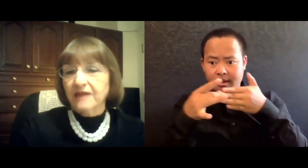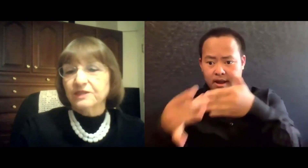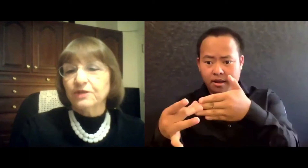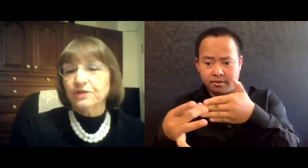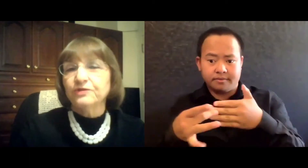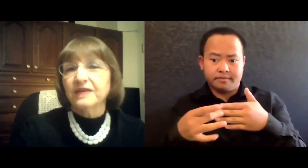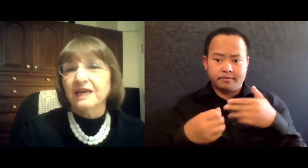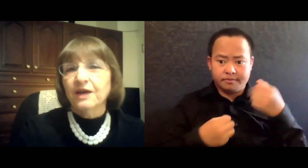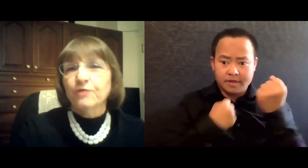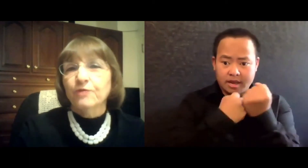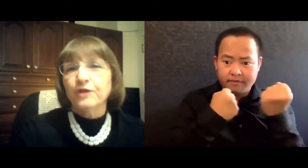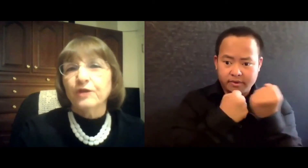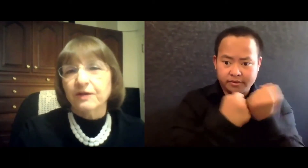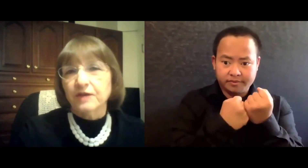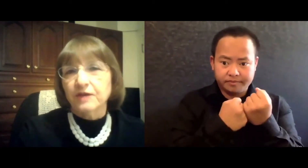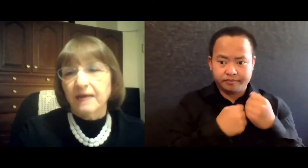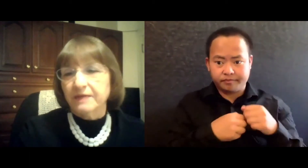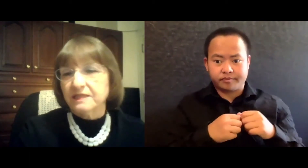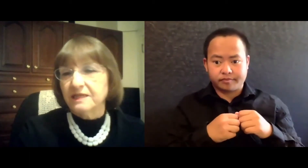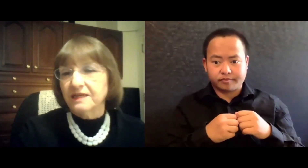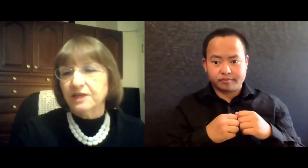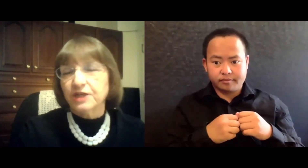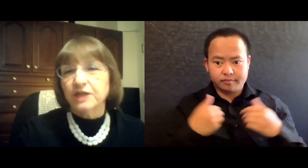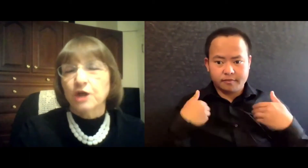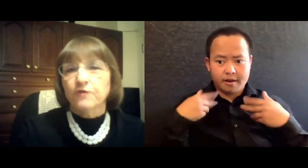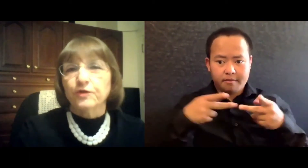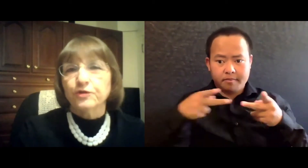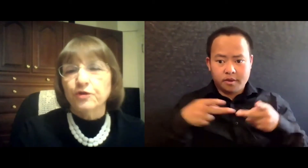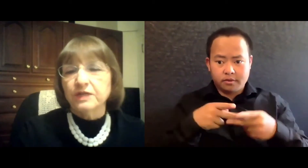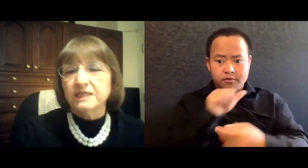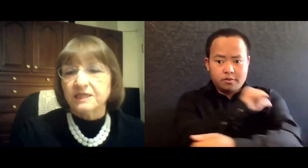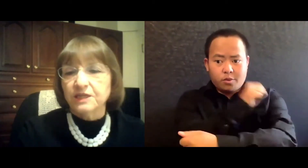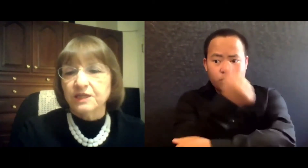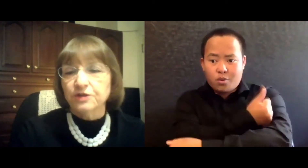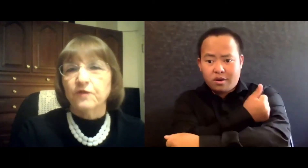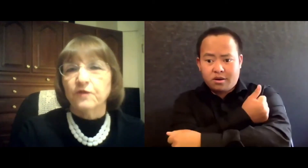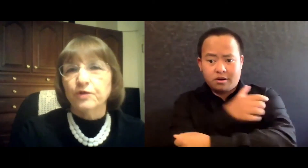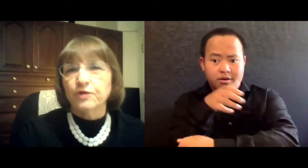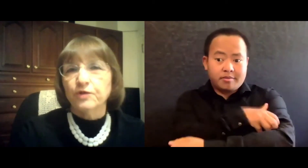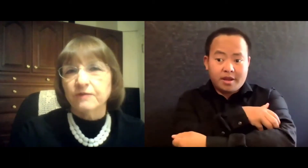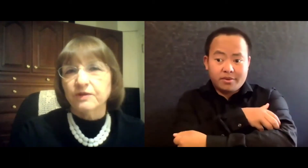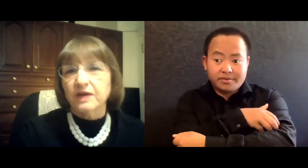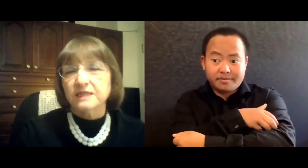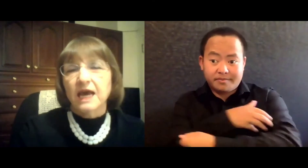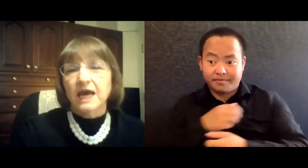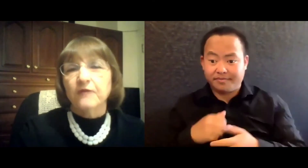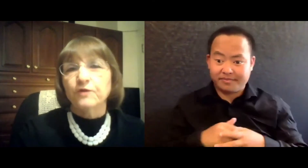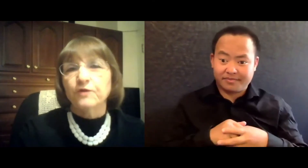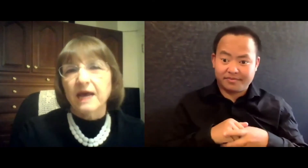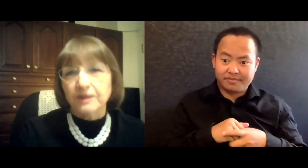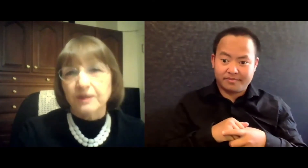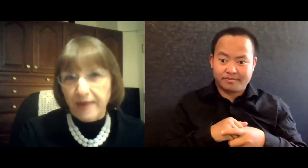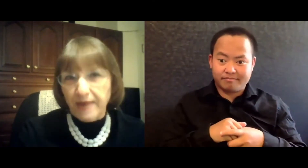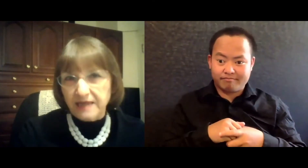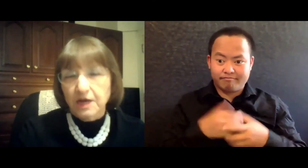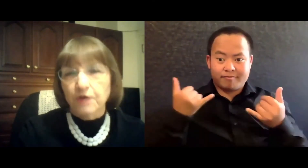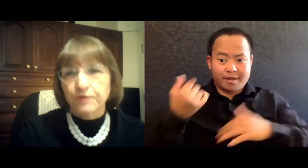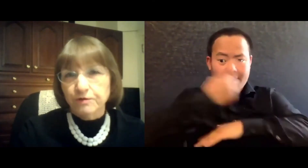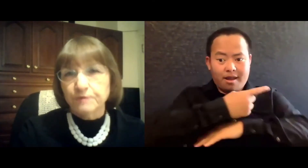And so today, we thank the MNCDHH for 36 years of working with us and for having the backs of those people